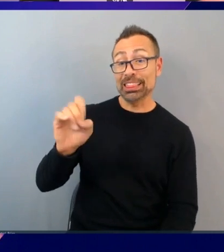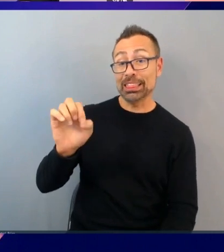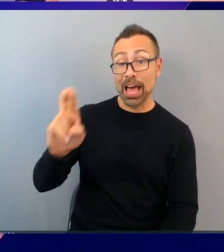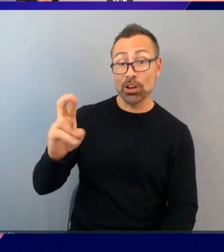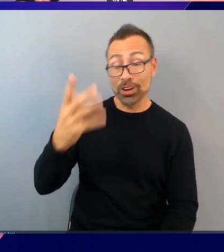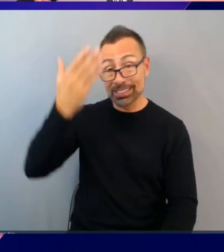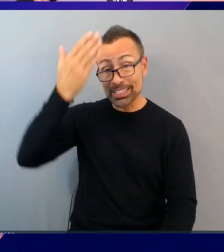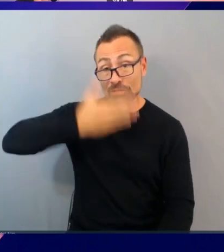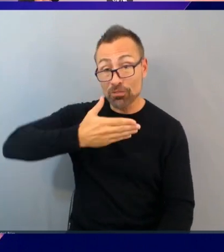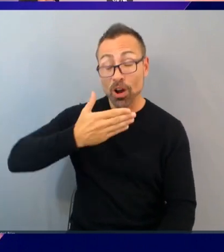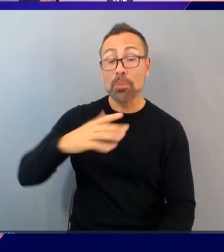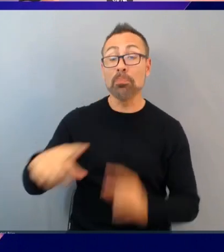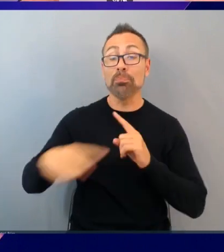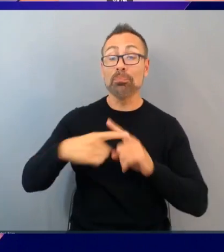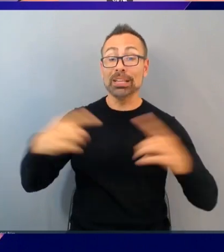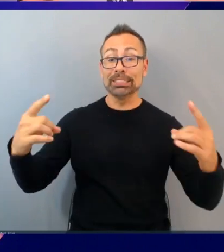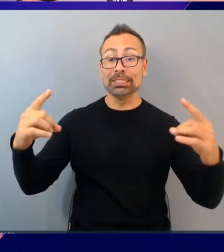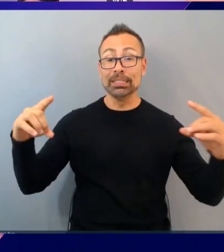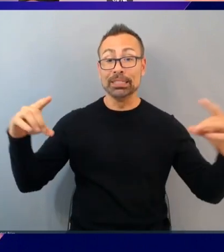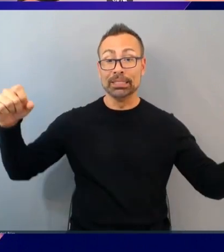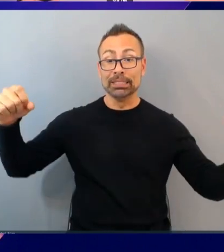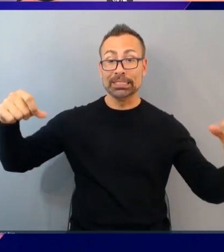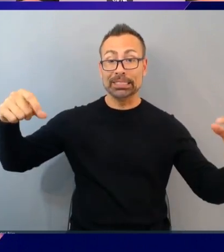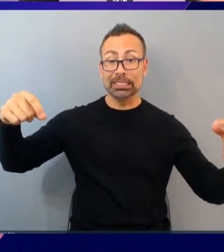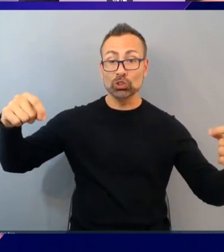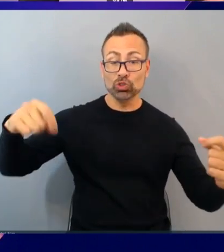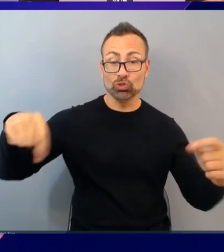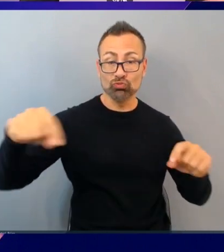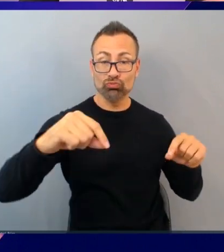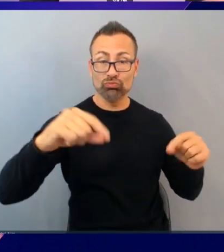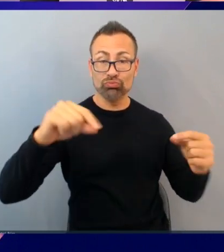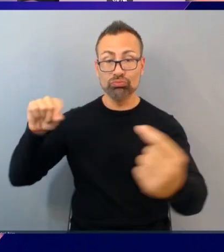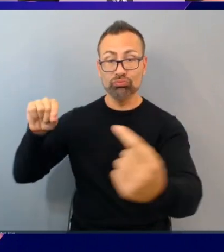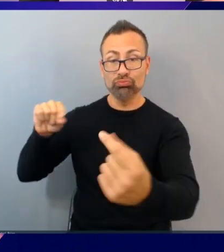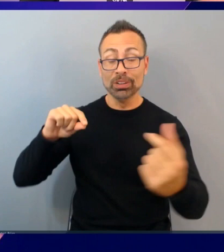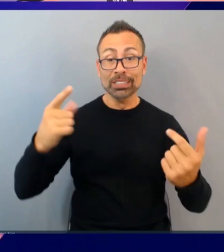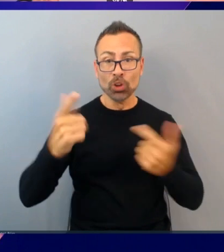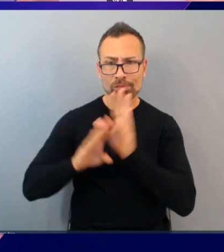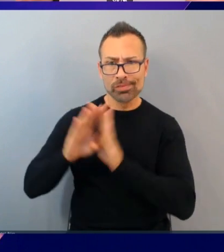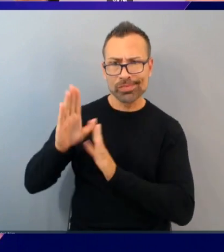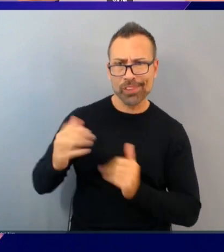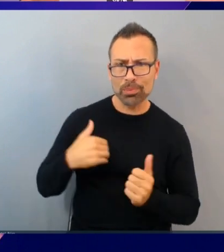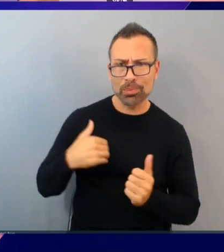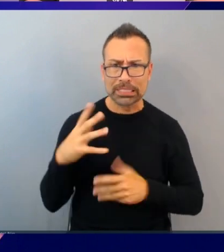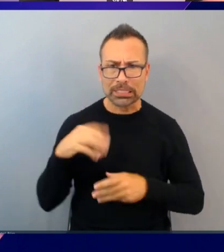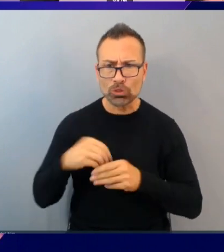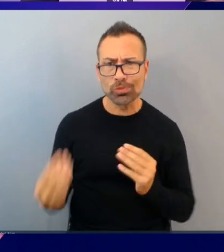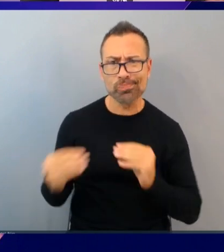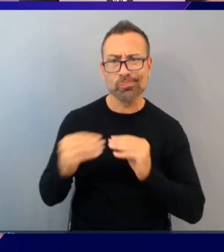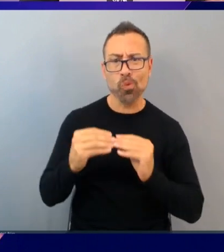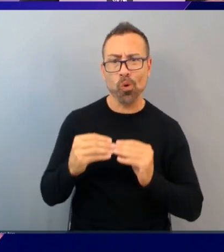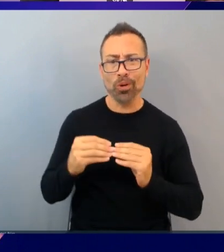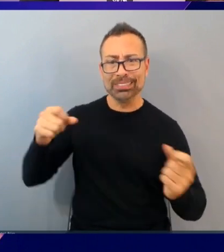So developers then had to consider more sensor inputs in their code as they develop a model that could navigate-